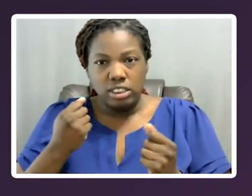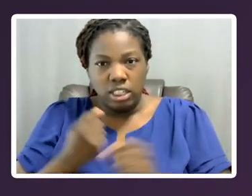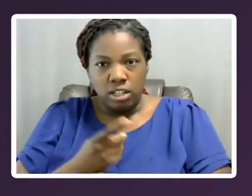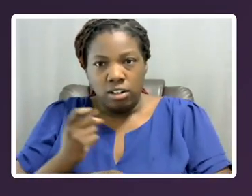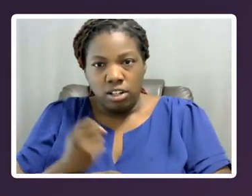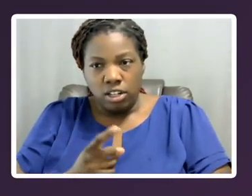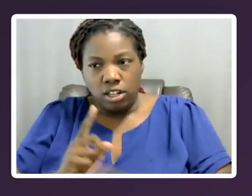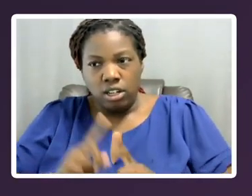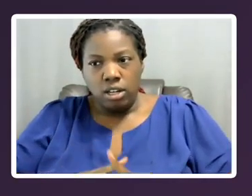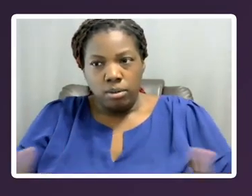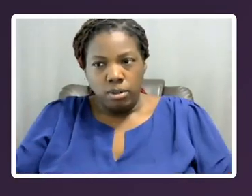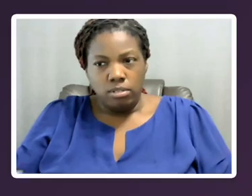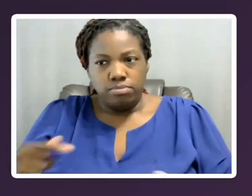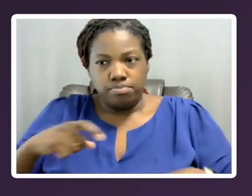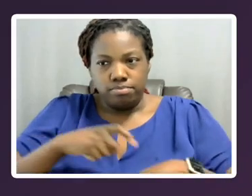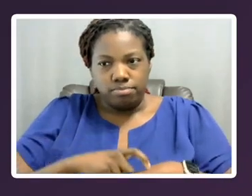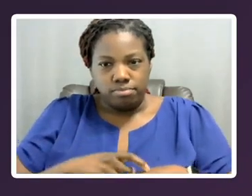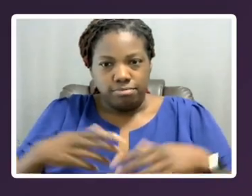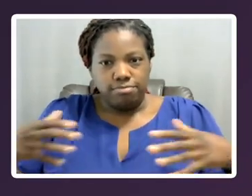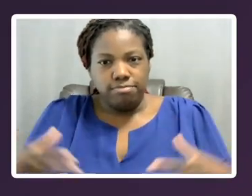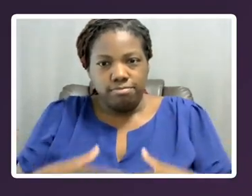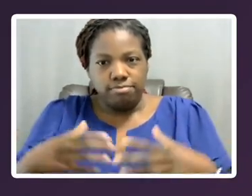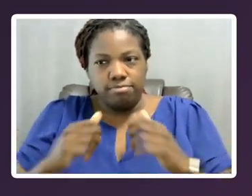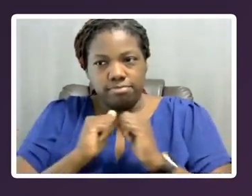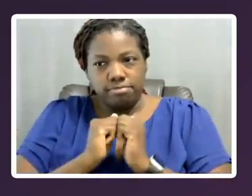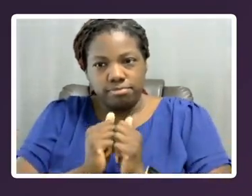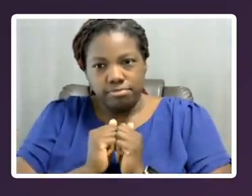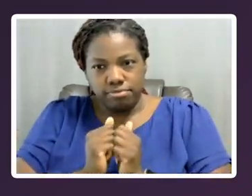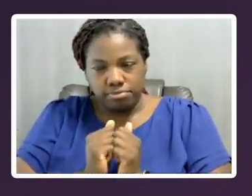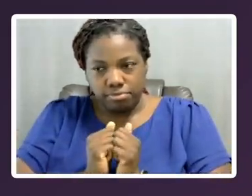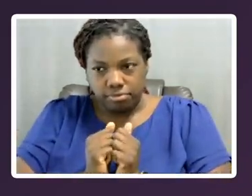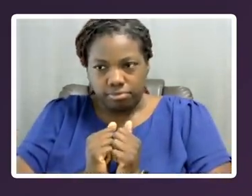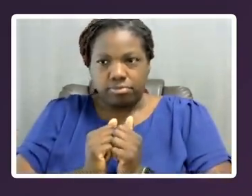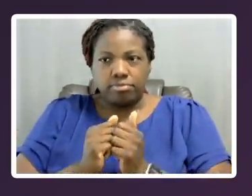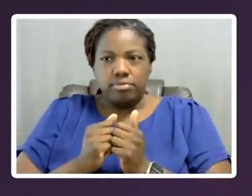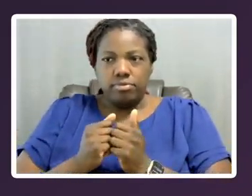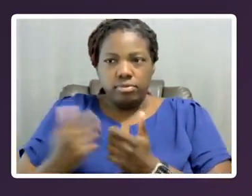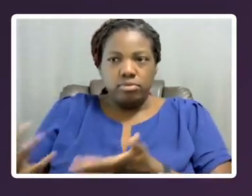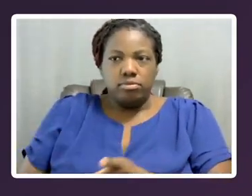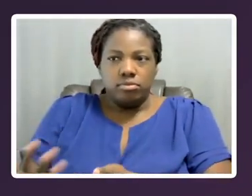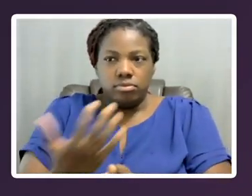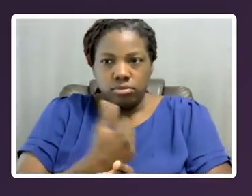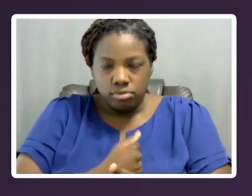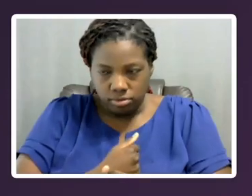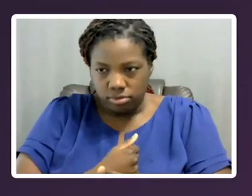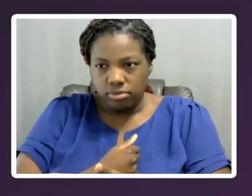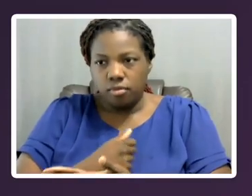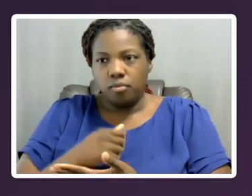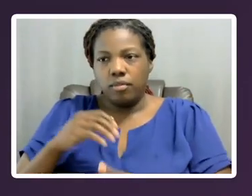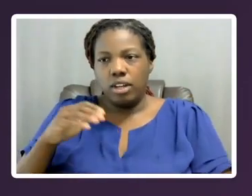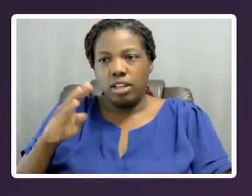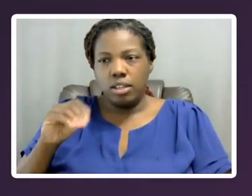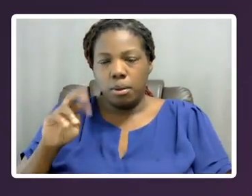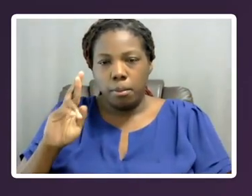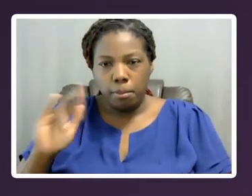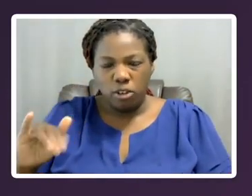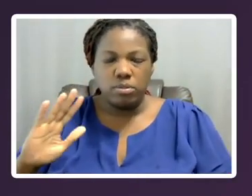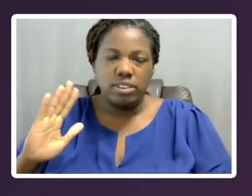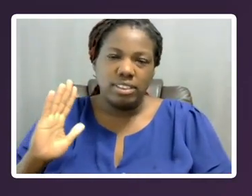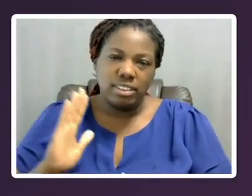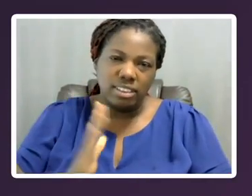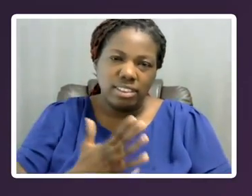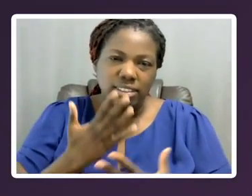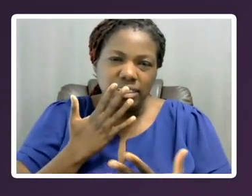gather together and to harvest the cranberries and to sing some songs and to smell the fires.